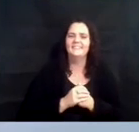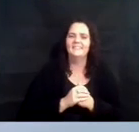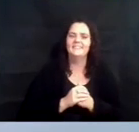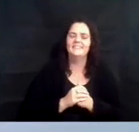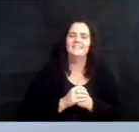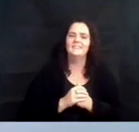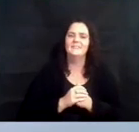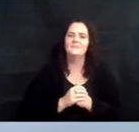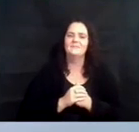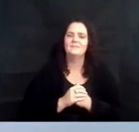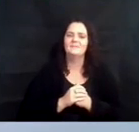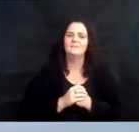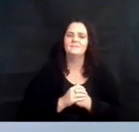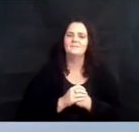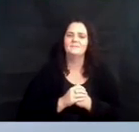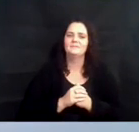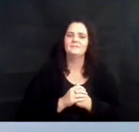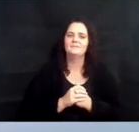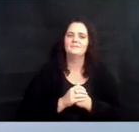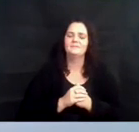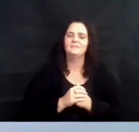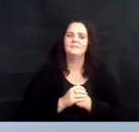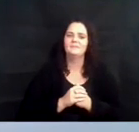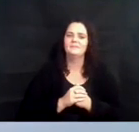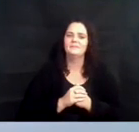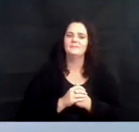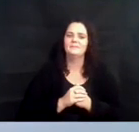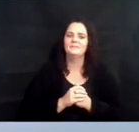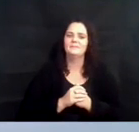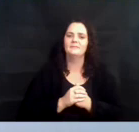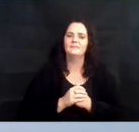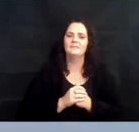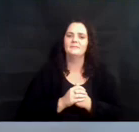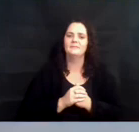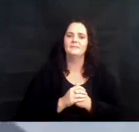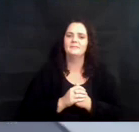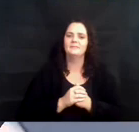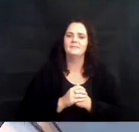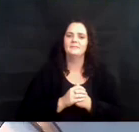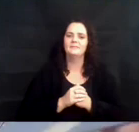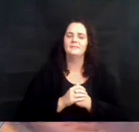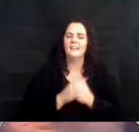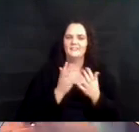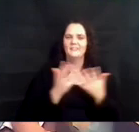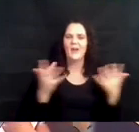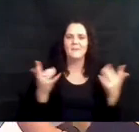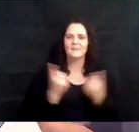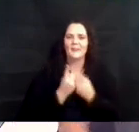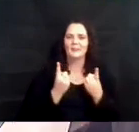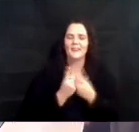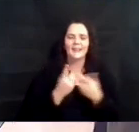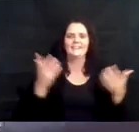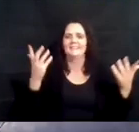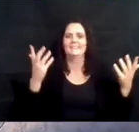See if it stays for me, alright, I've got too many things going on at once y’all.